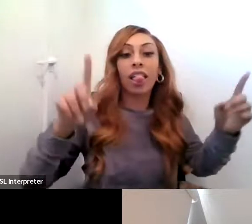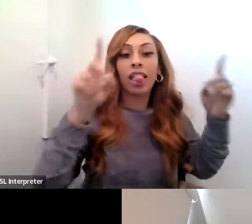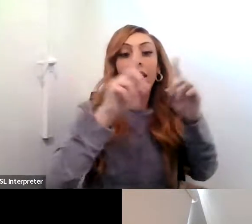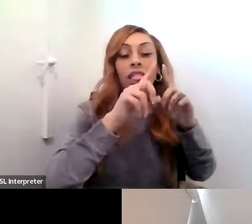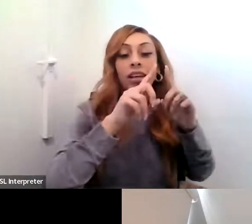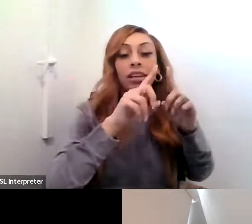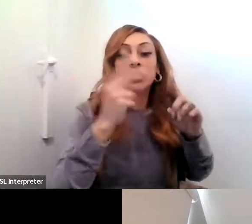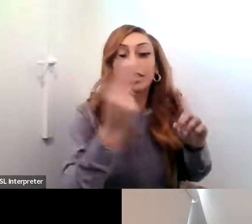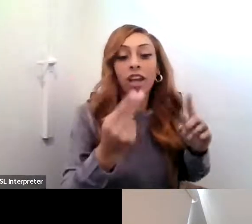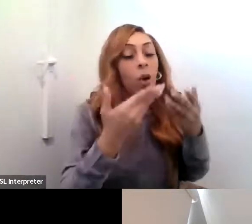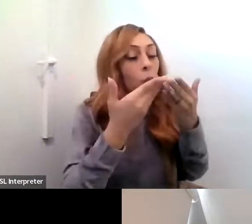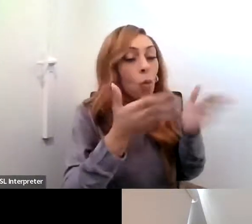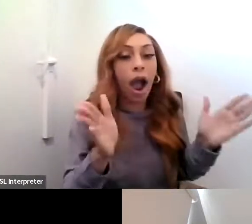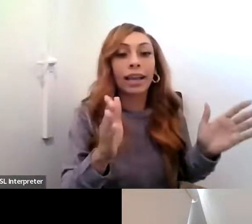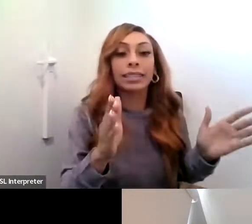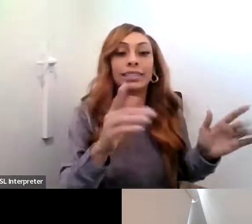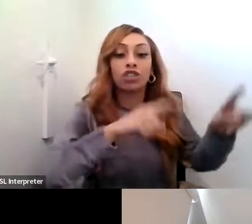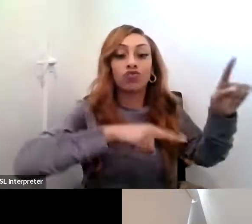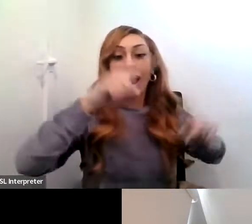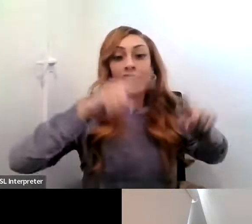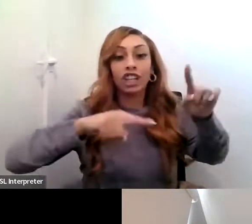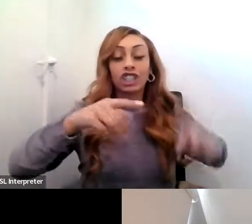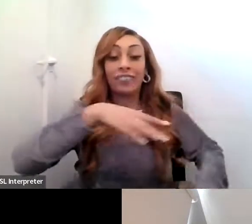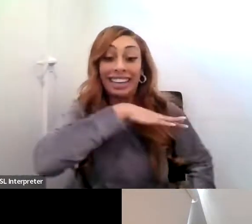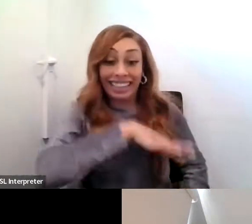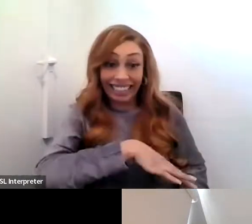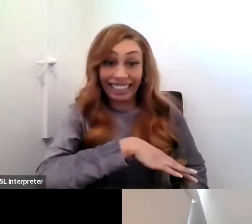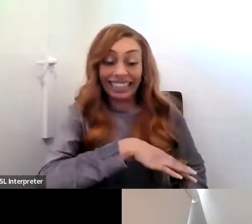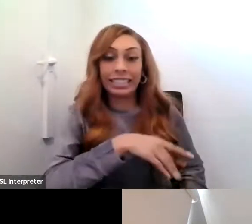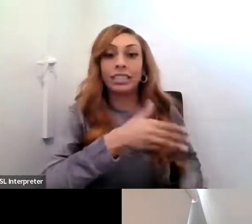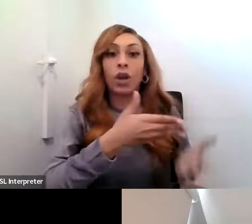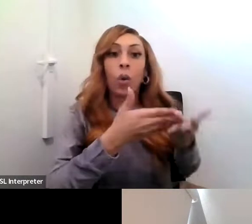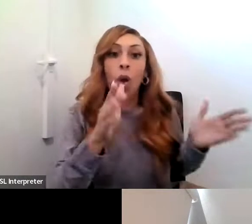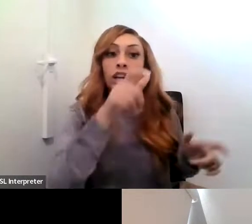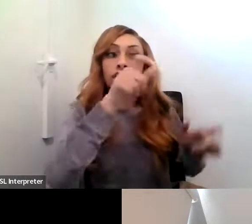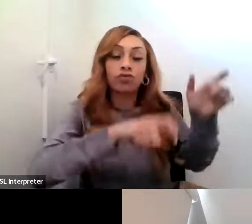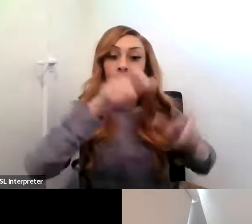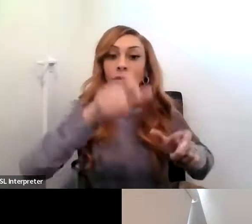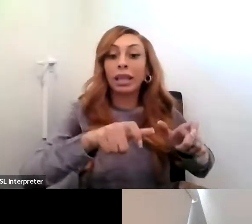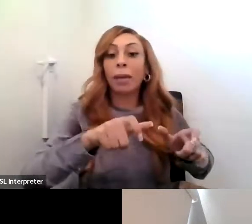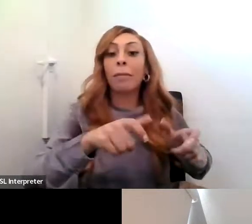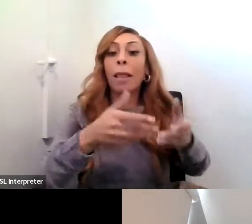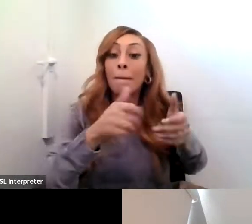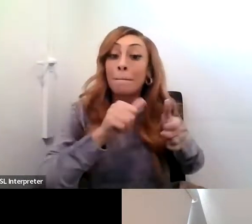and the widest range of needs, ultimately creates better design, which in turn benefits more people.